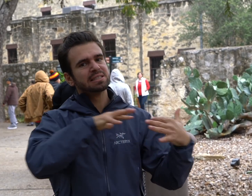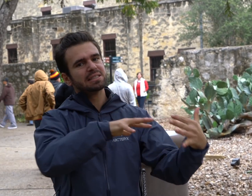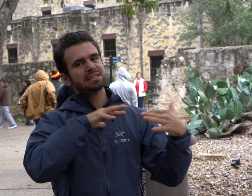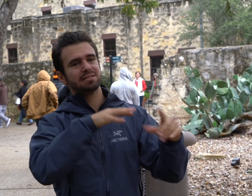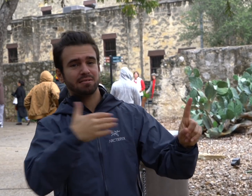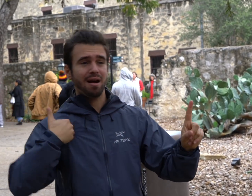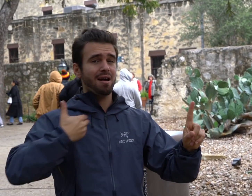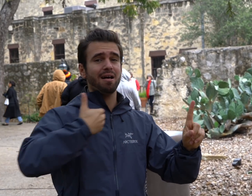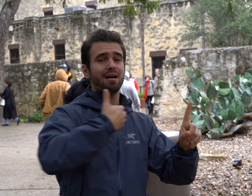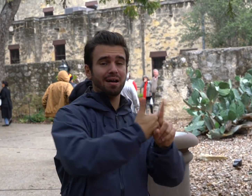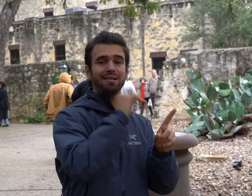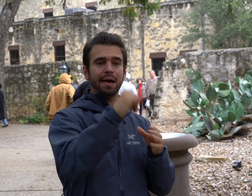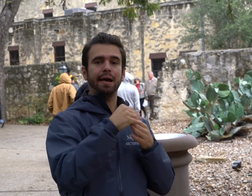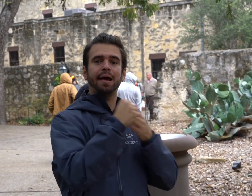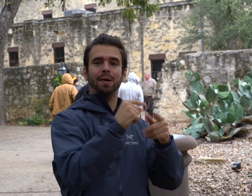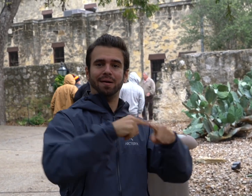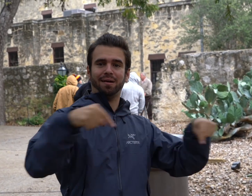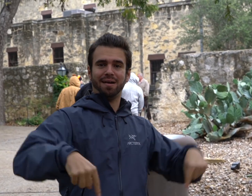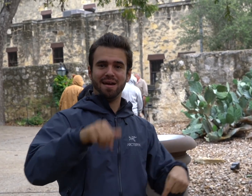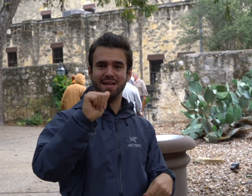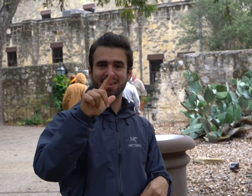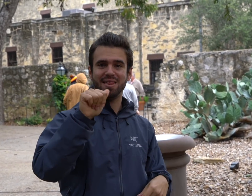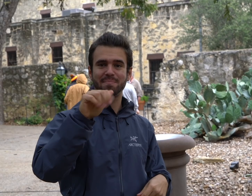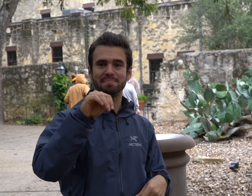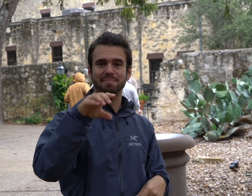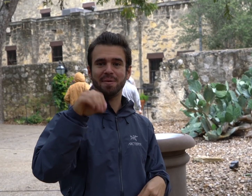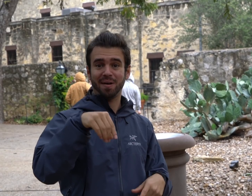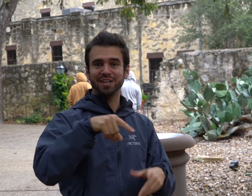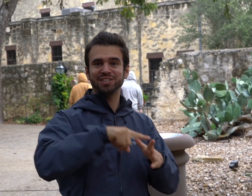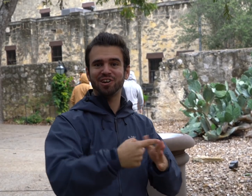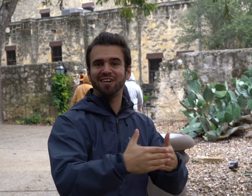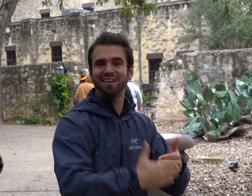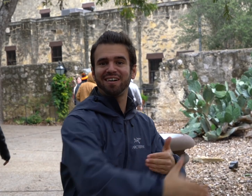They were fighting for a while and the Alamo was one of the main wars.